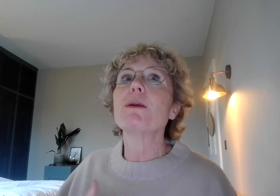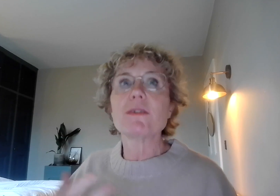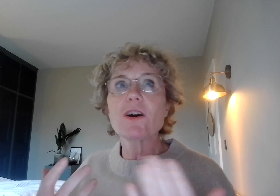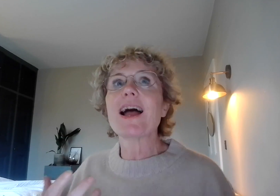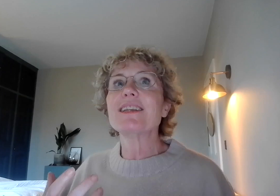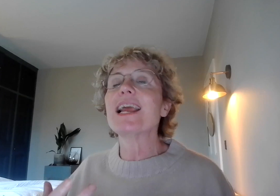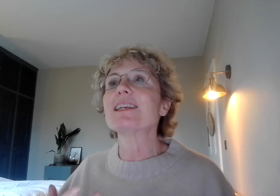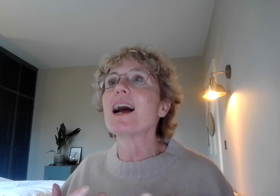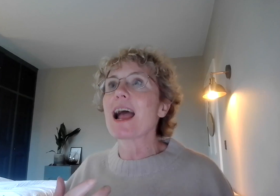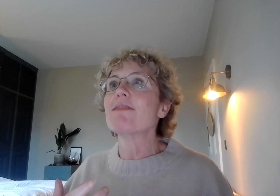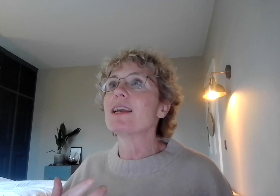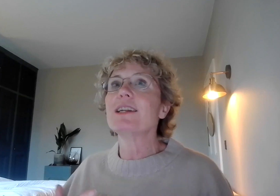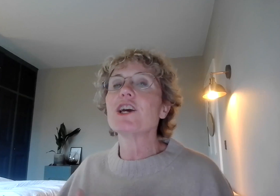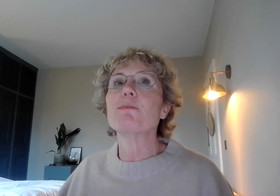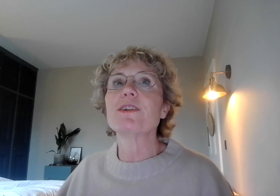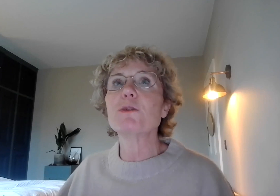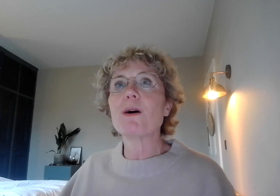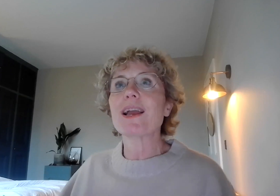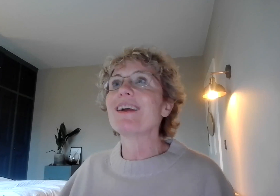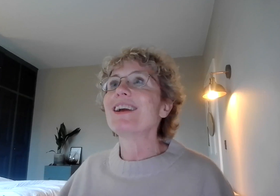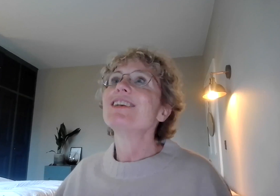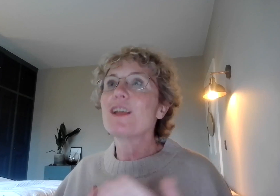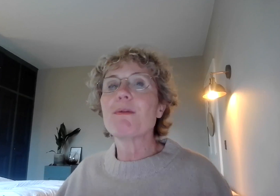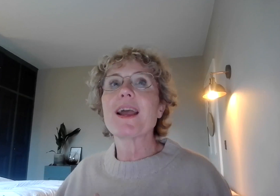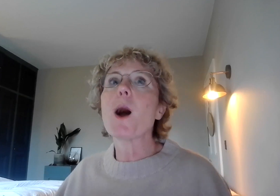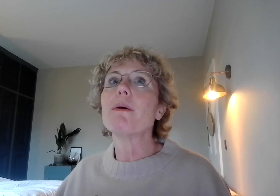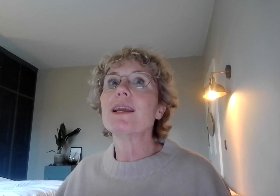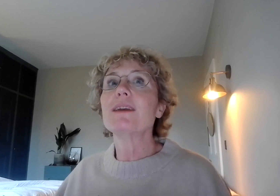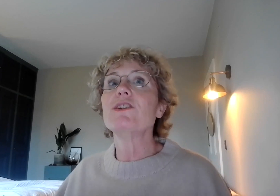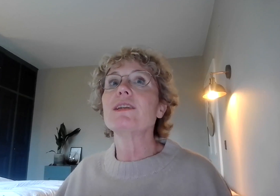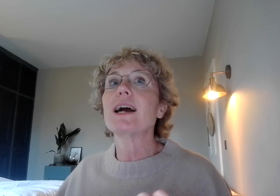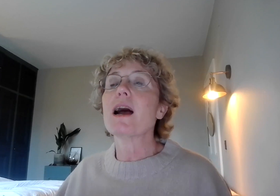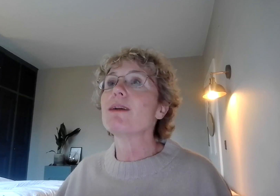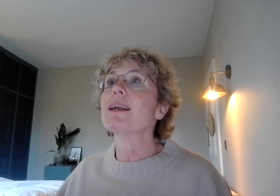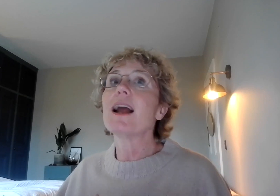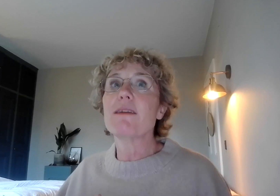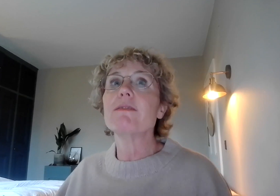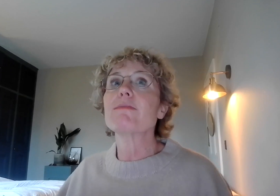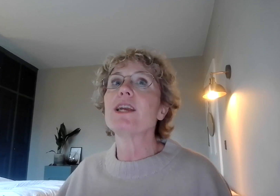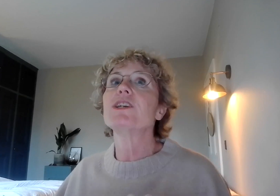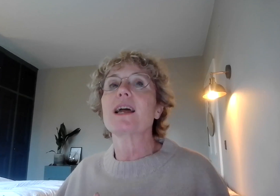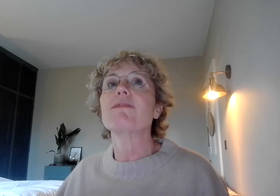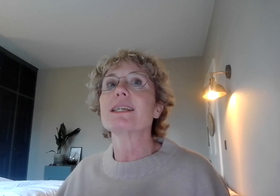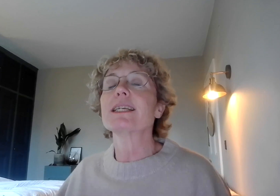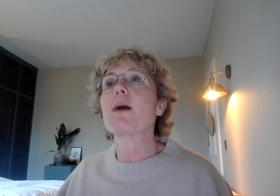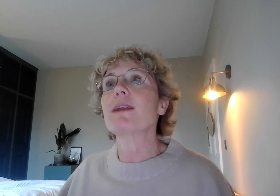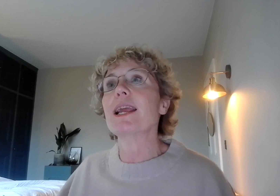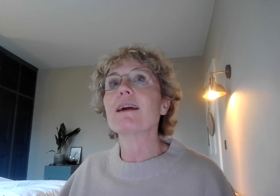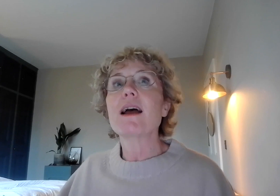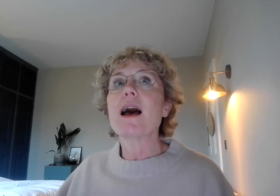So people have gone like, "It's like having an interpreter in your pocket." So, they pick it up and it gives you dynamic live information kind of as it's happening.